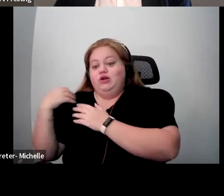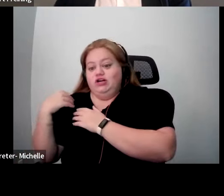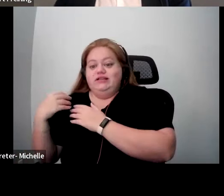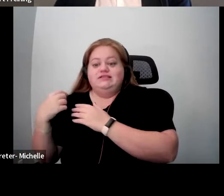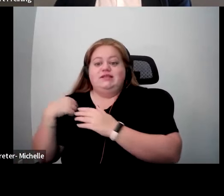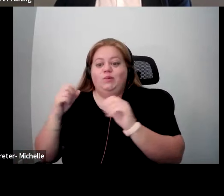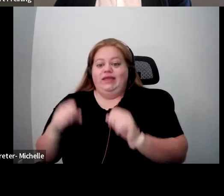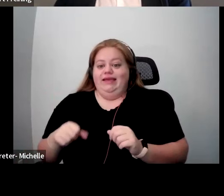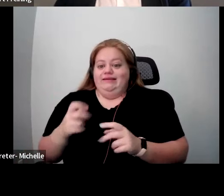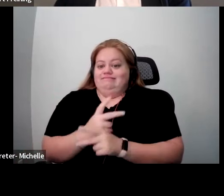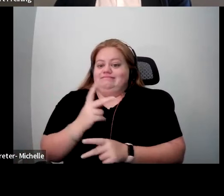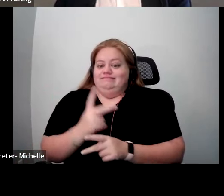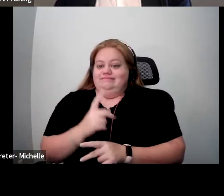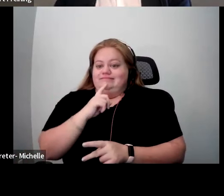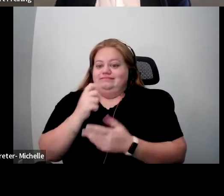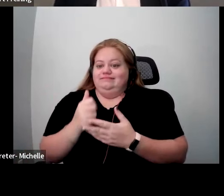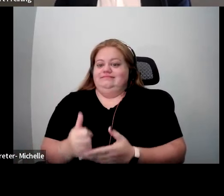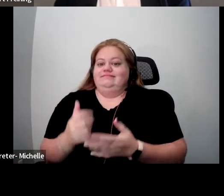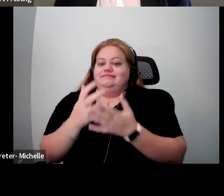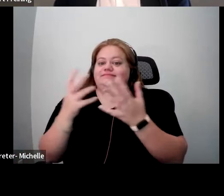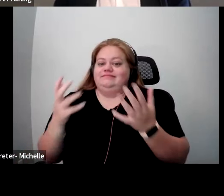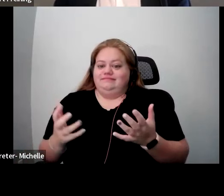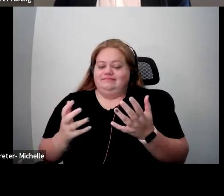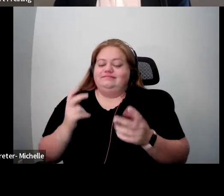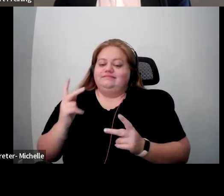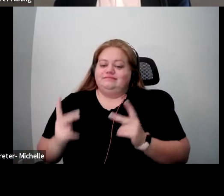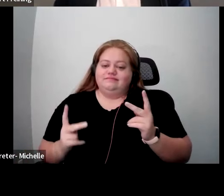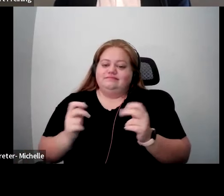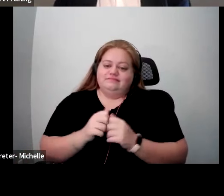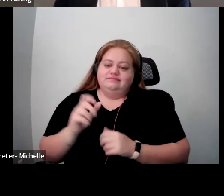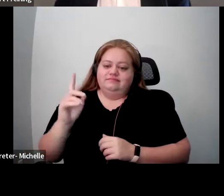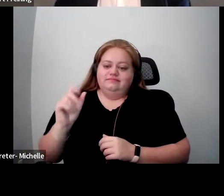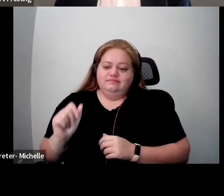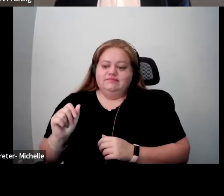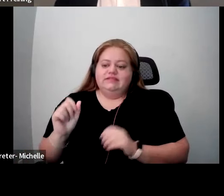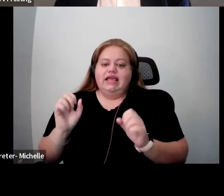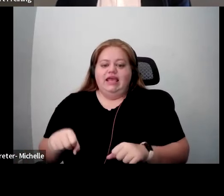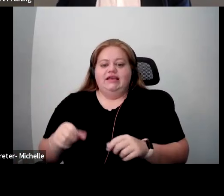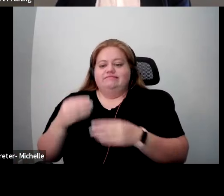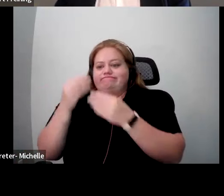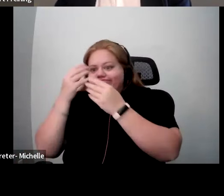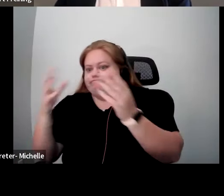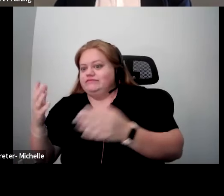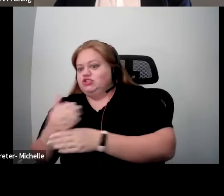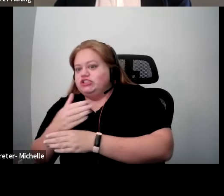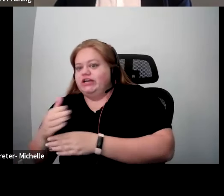greatly helps people with disabilities be more efficient, more functional,